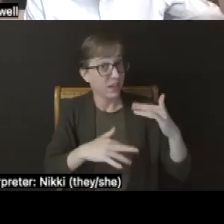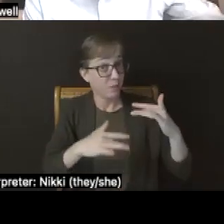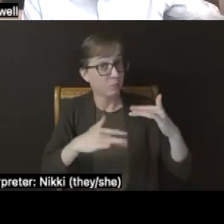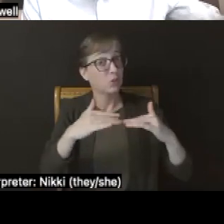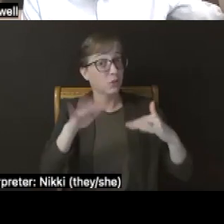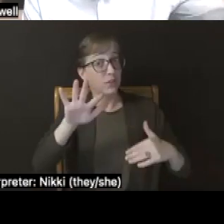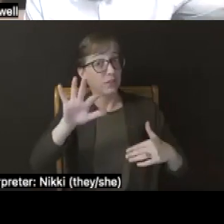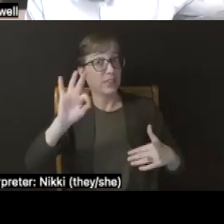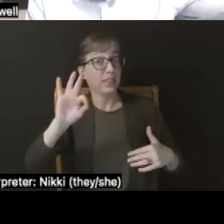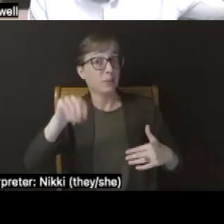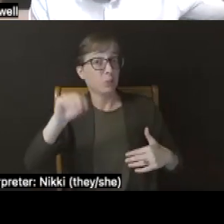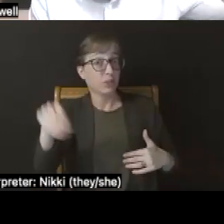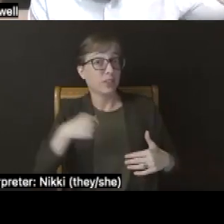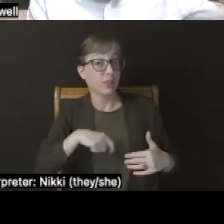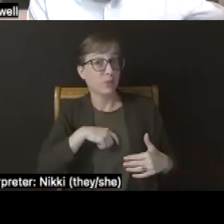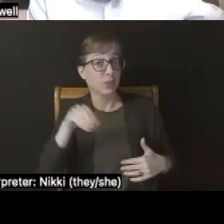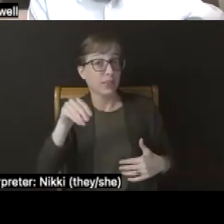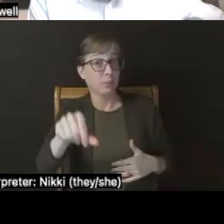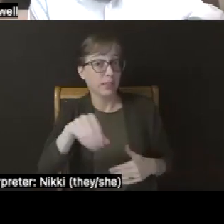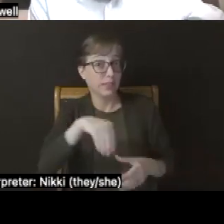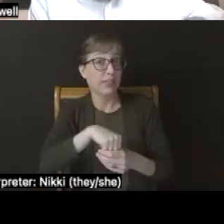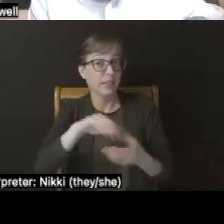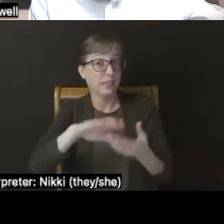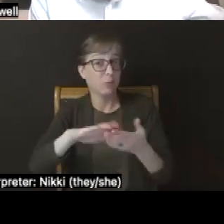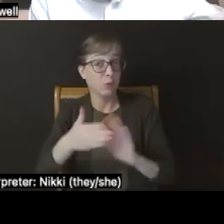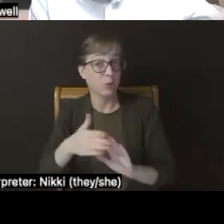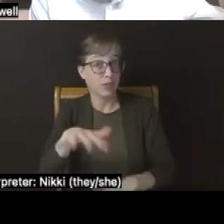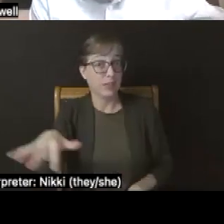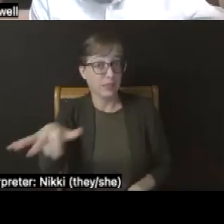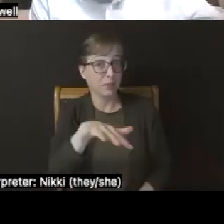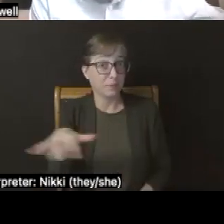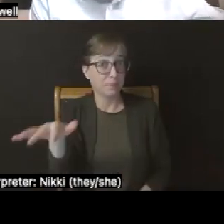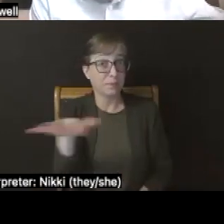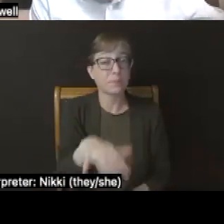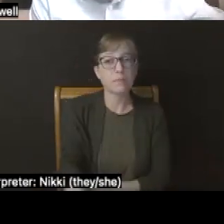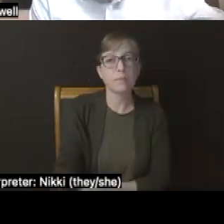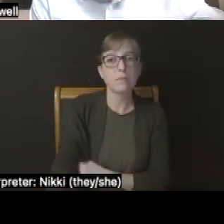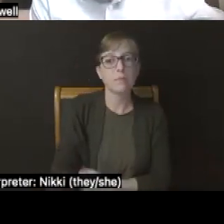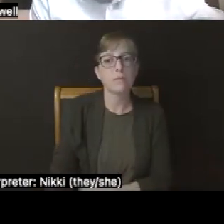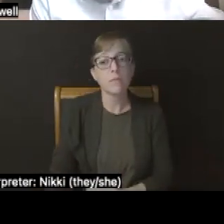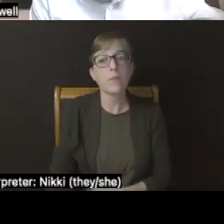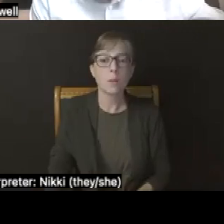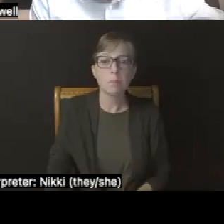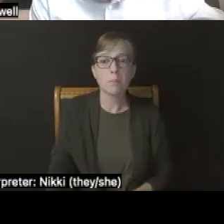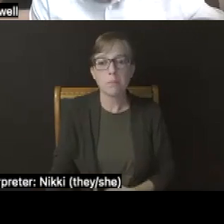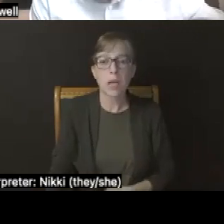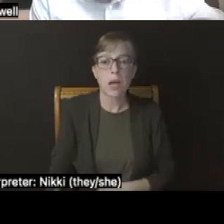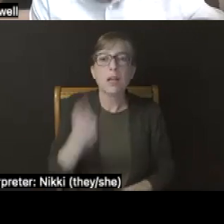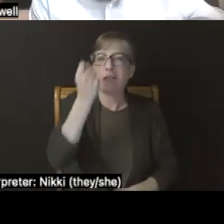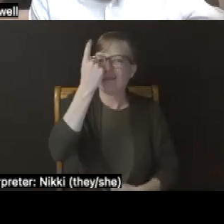However, there's a lot of variation from state to state.